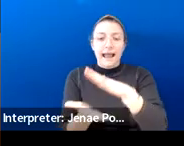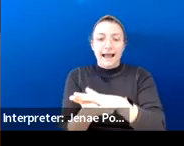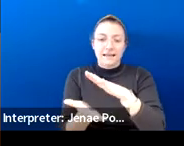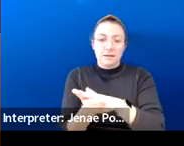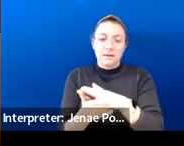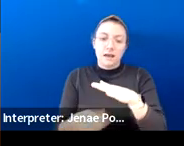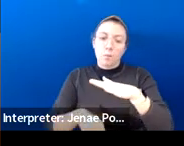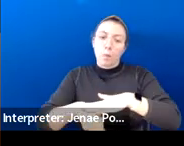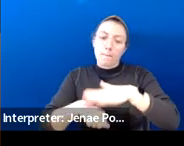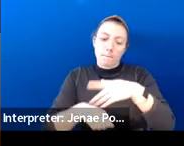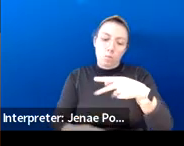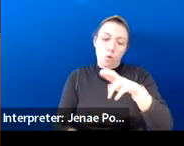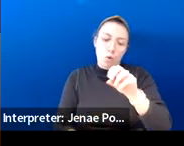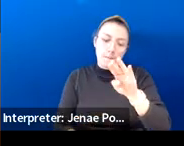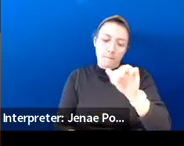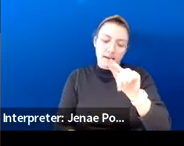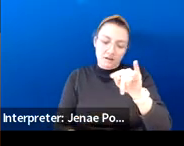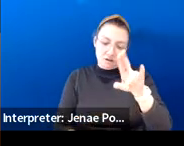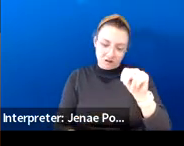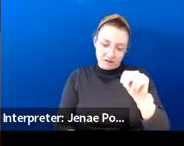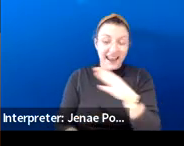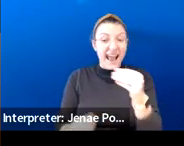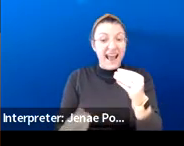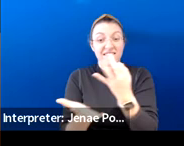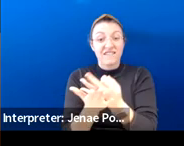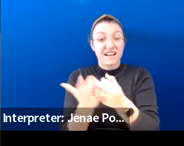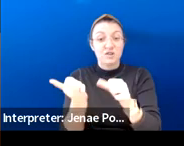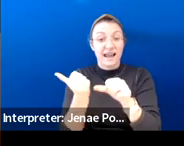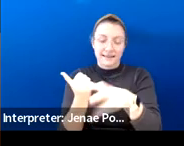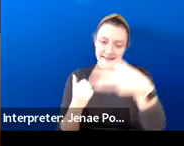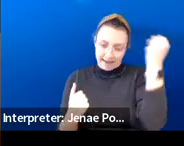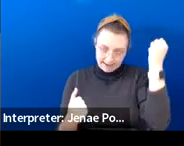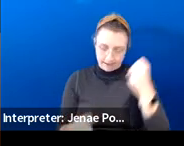as well into my financial aid, taken away while this time,